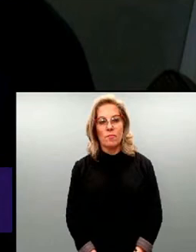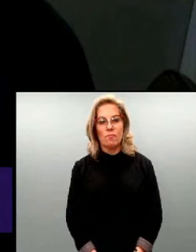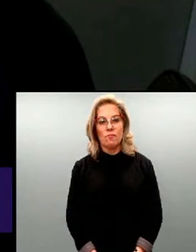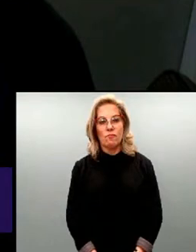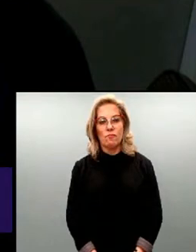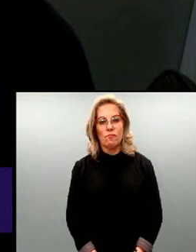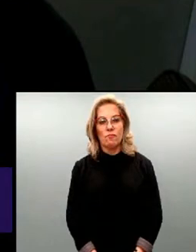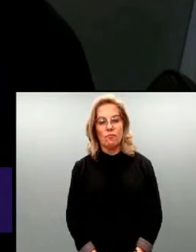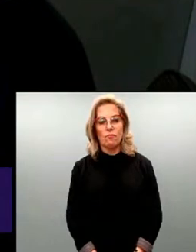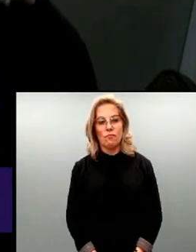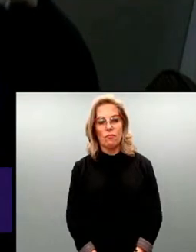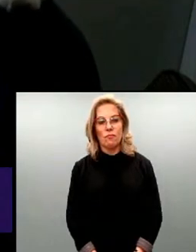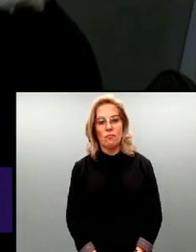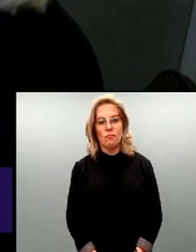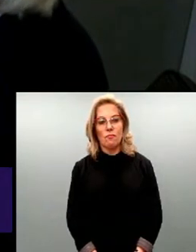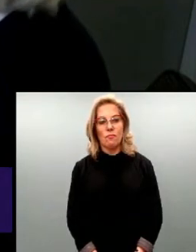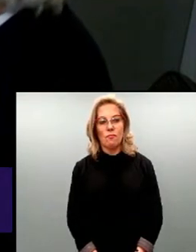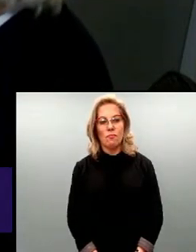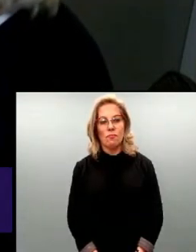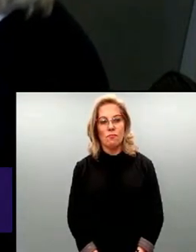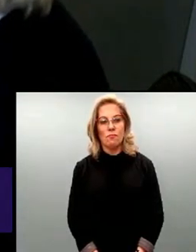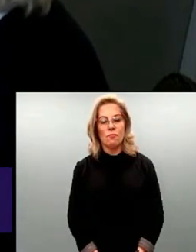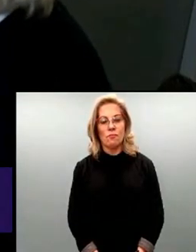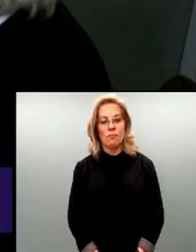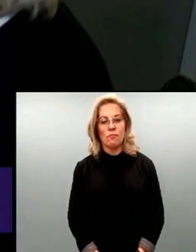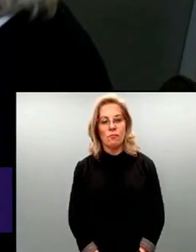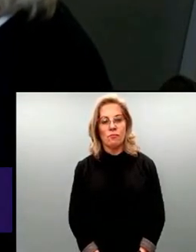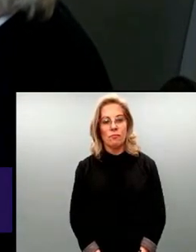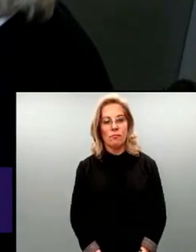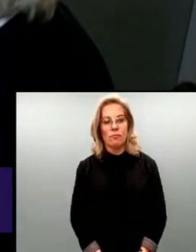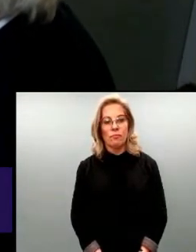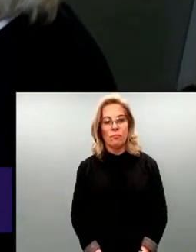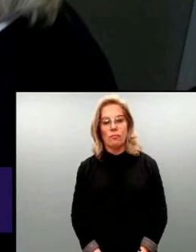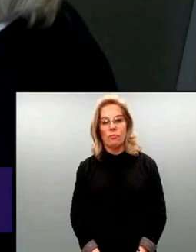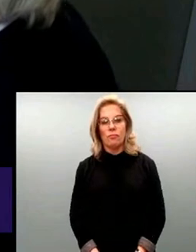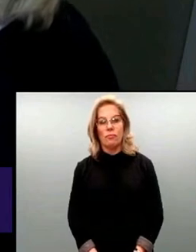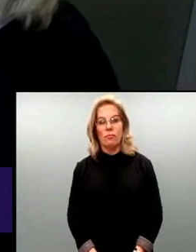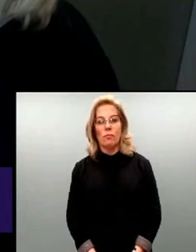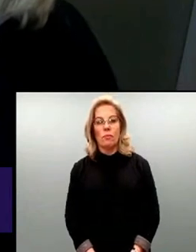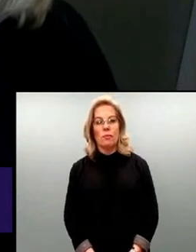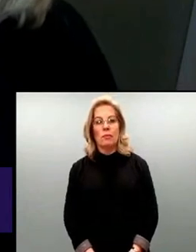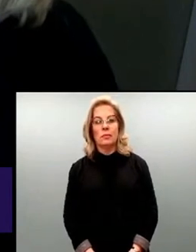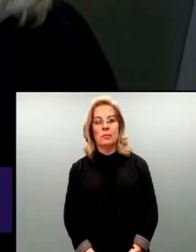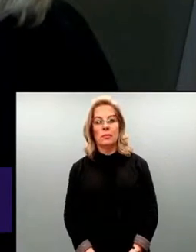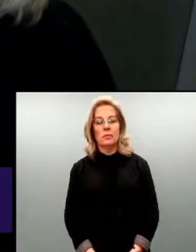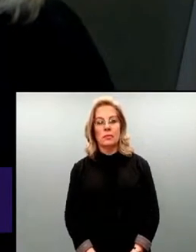Fortunately the superintendent was quite willing to organise for me to go along and